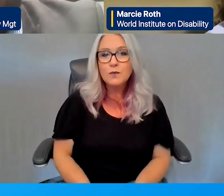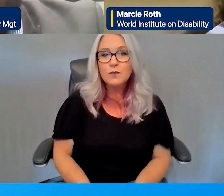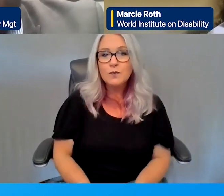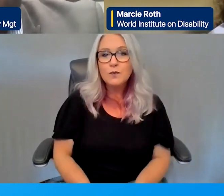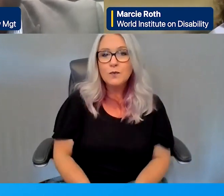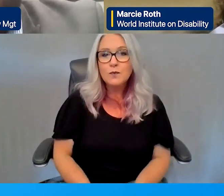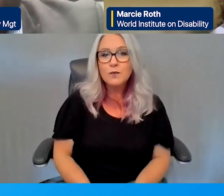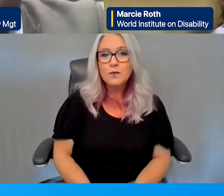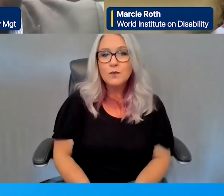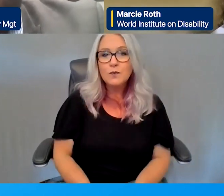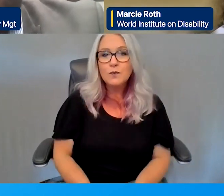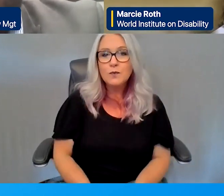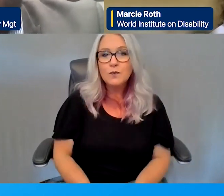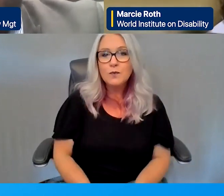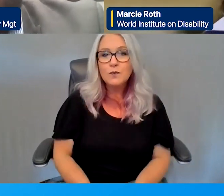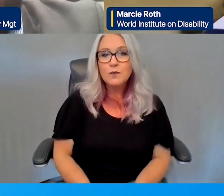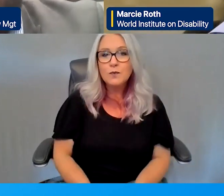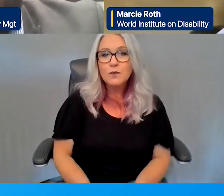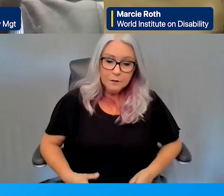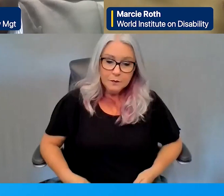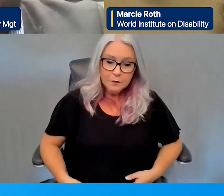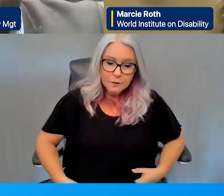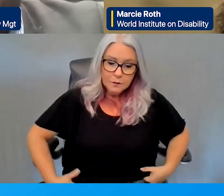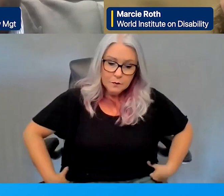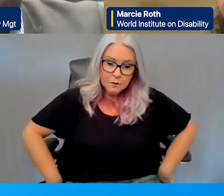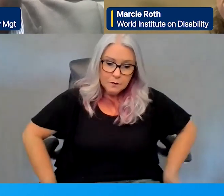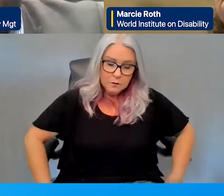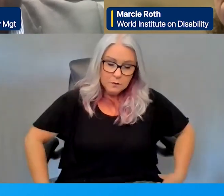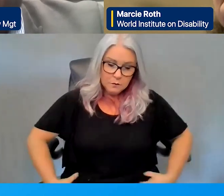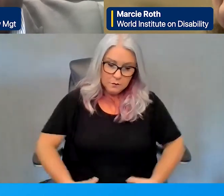great. So, again, successes,